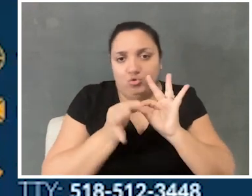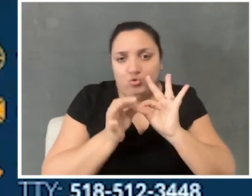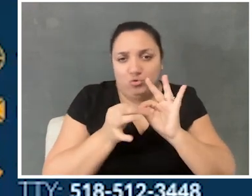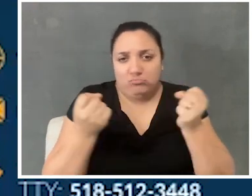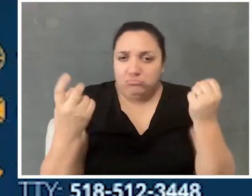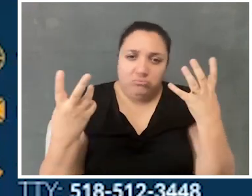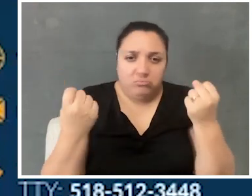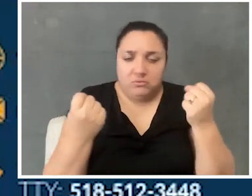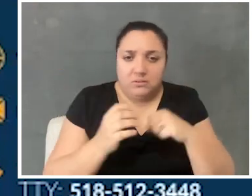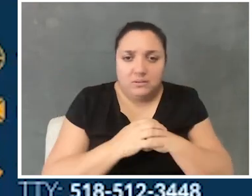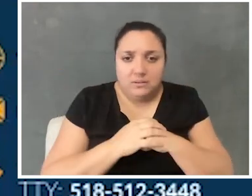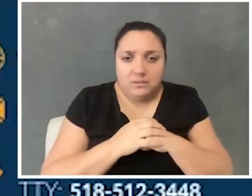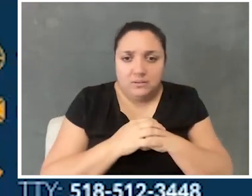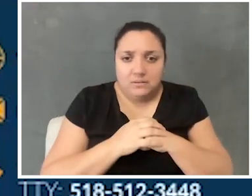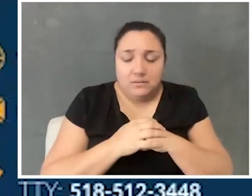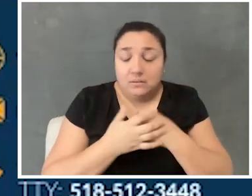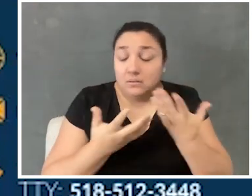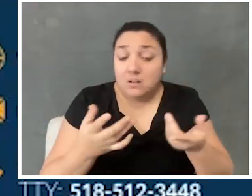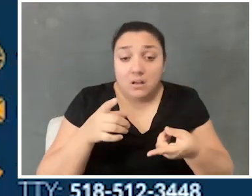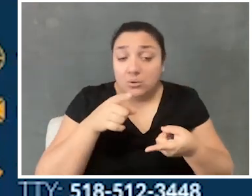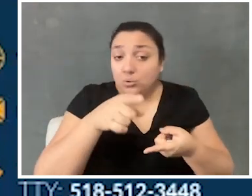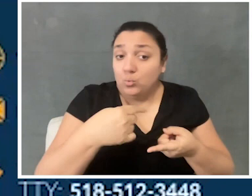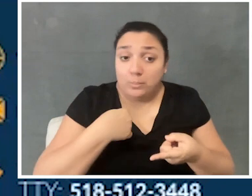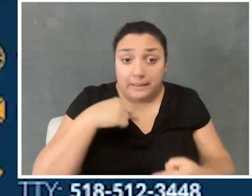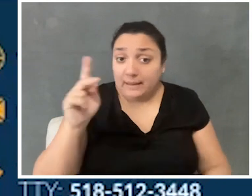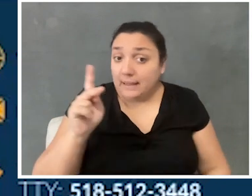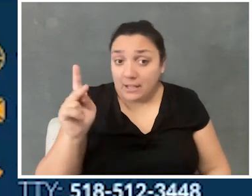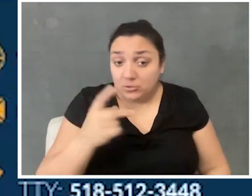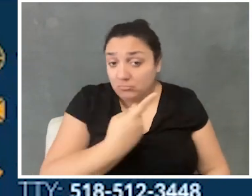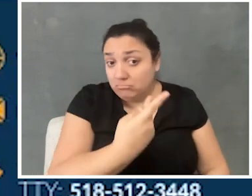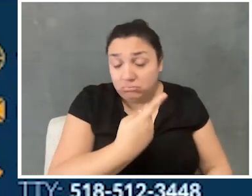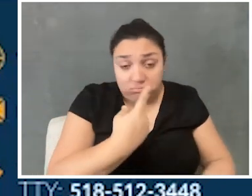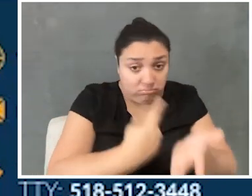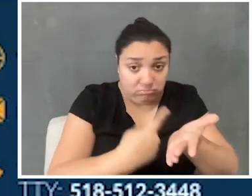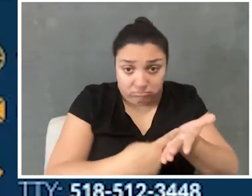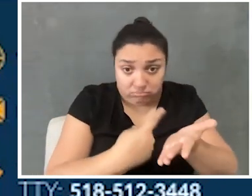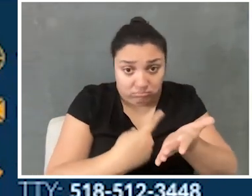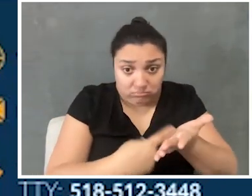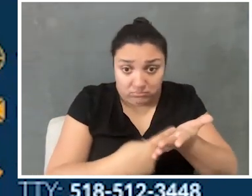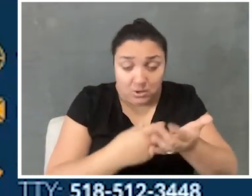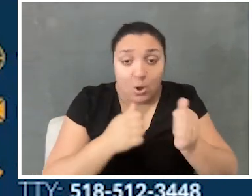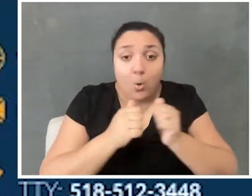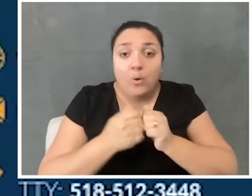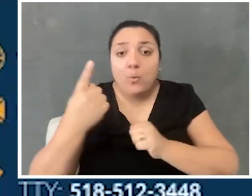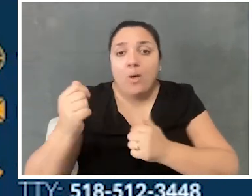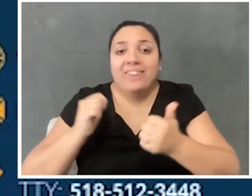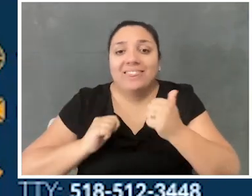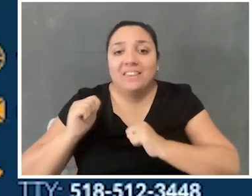That is something that you and I have had discussions with a theater group in New York City